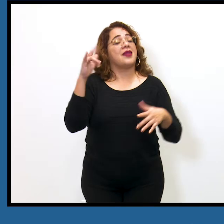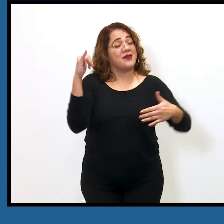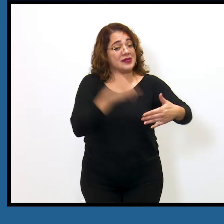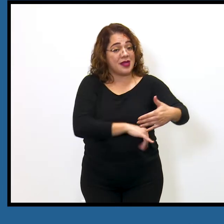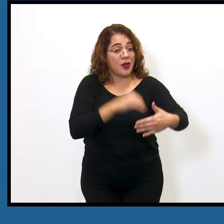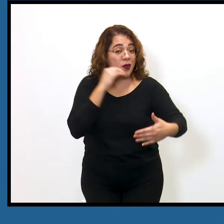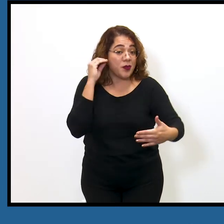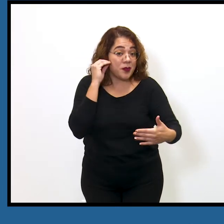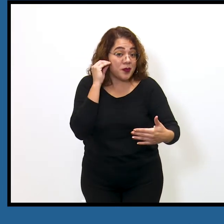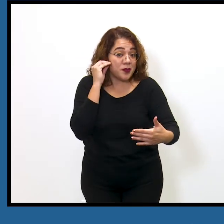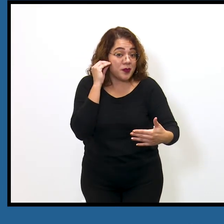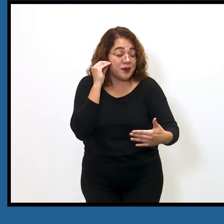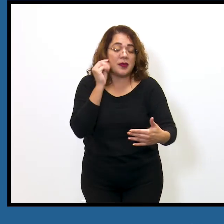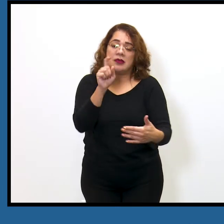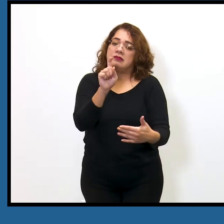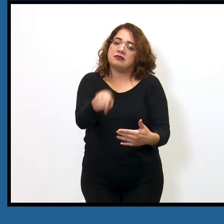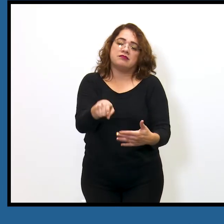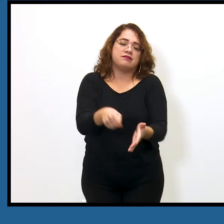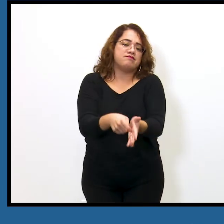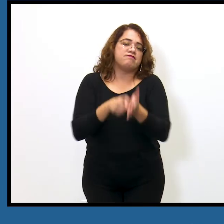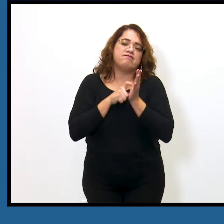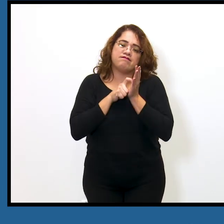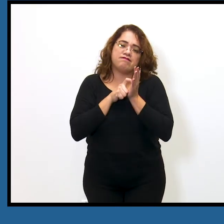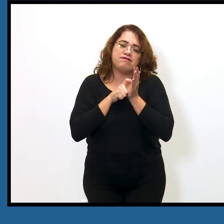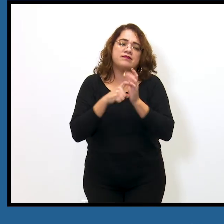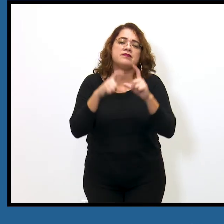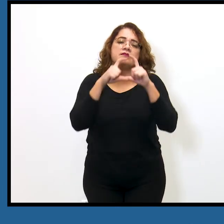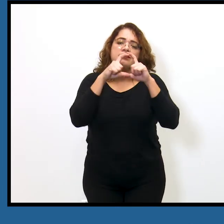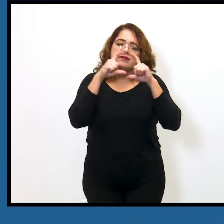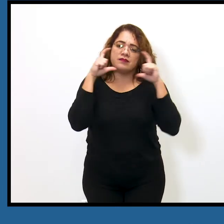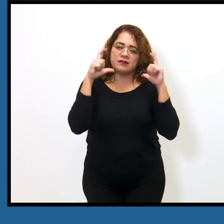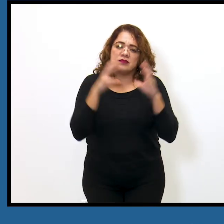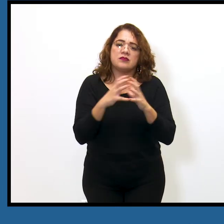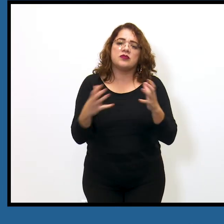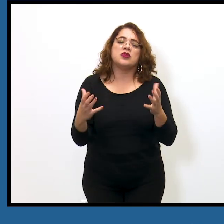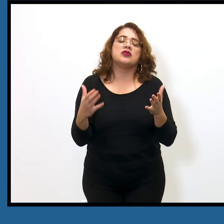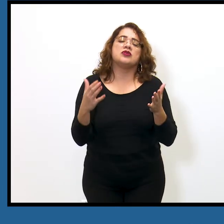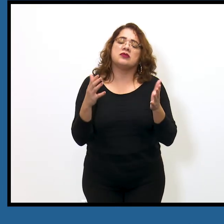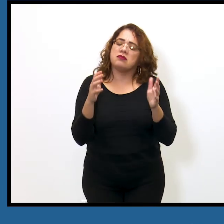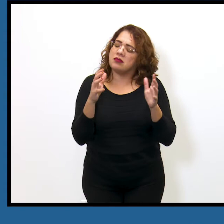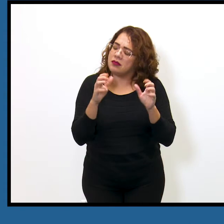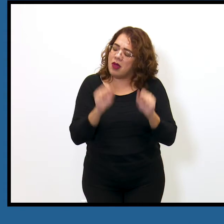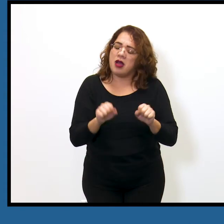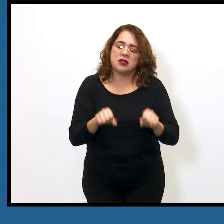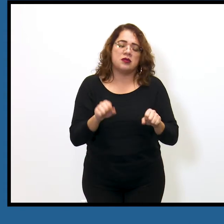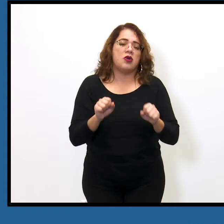and as much as possible wear your masks, follow all the things we keep telling you and thank you